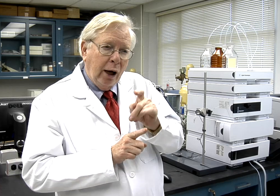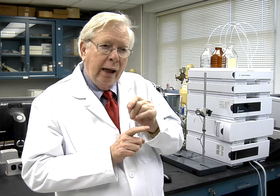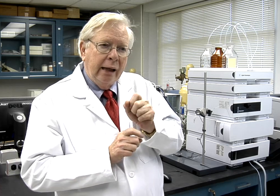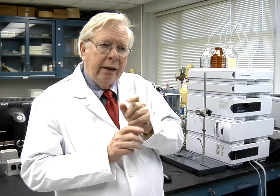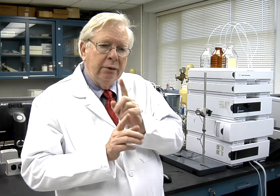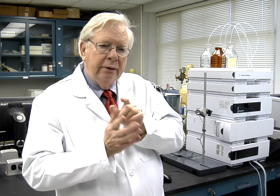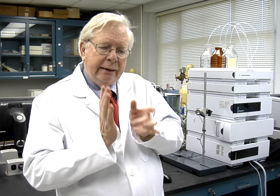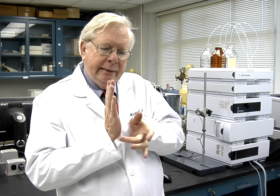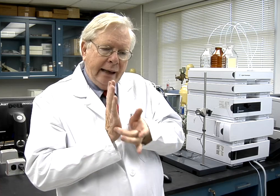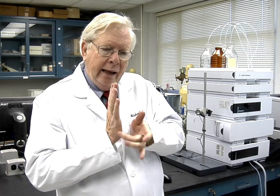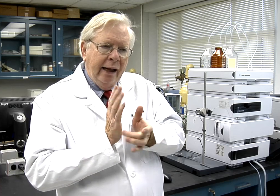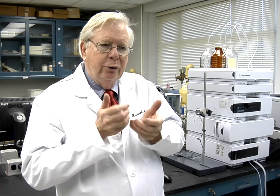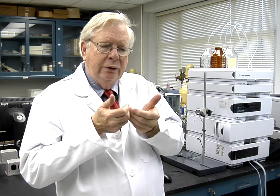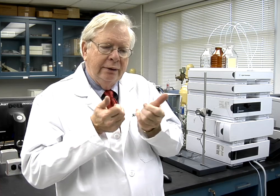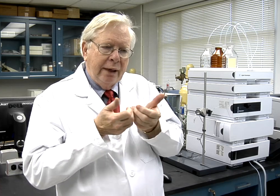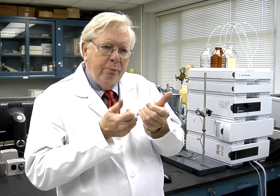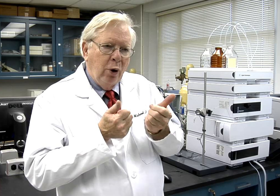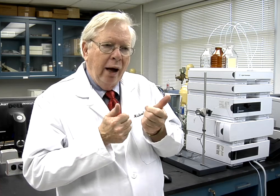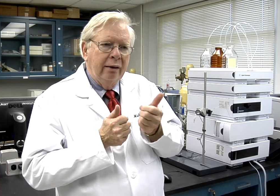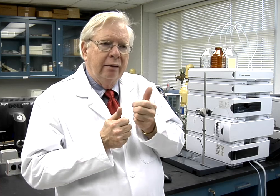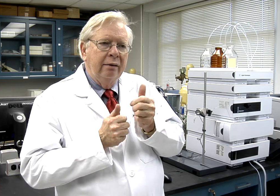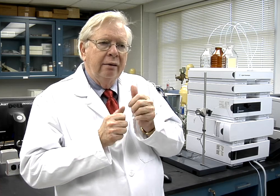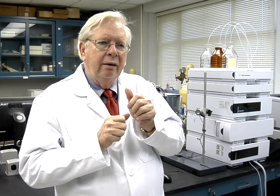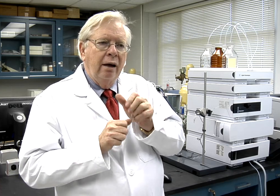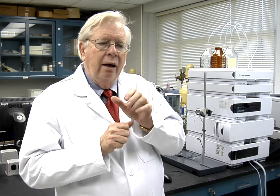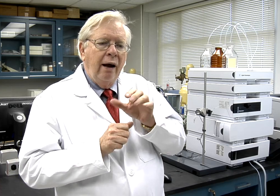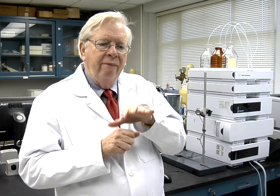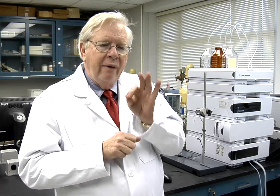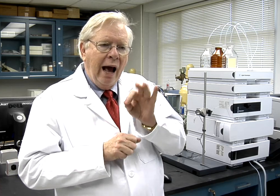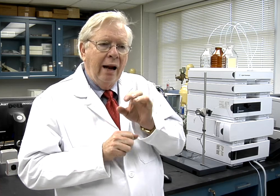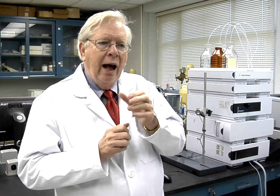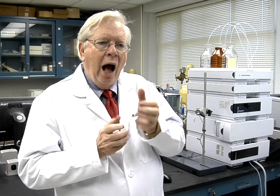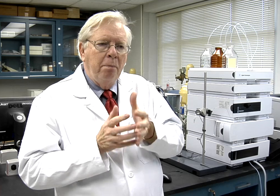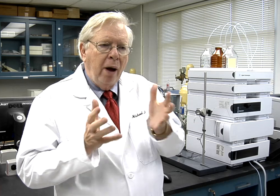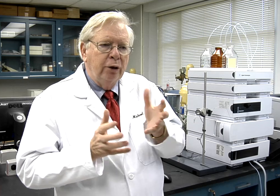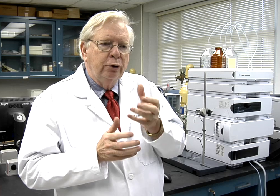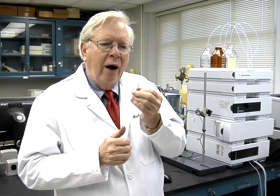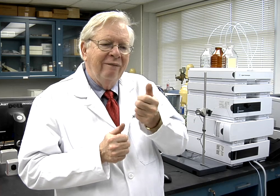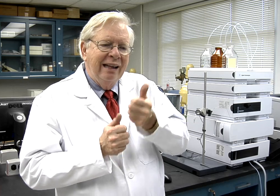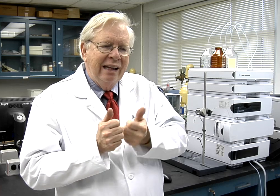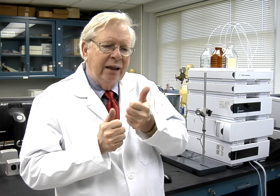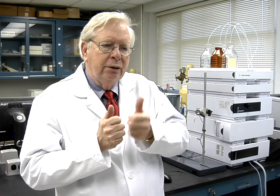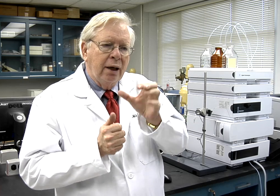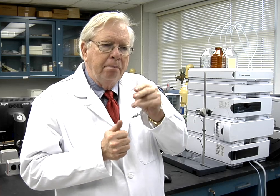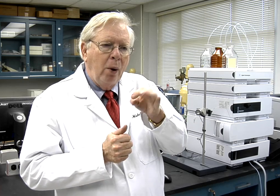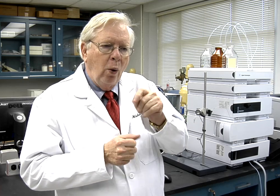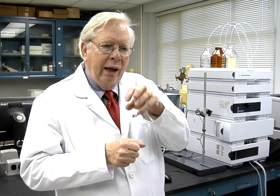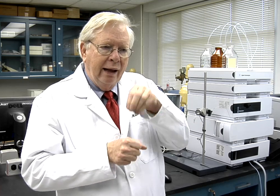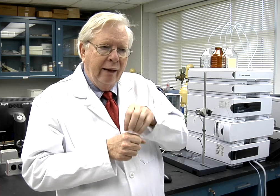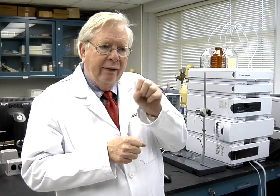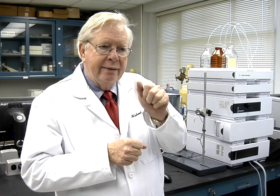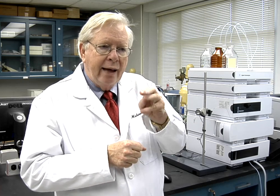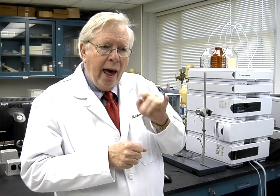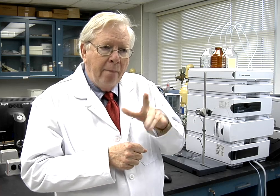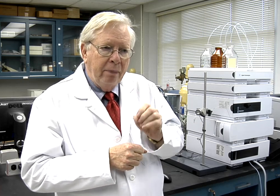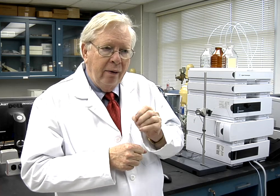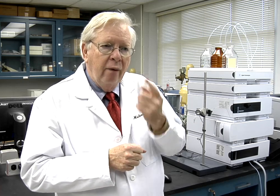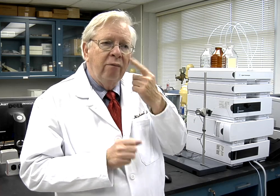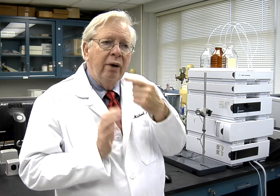to technically separate and find how much of each component is in the sample.